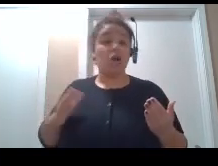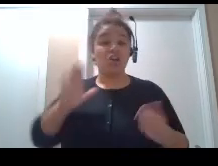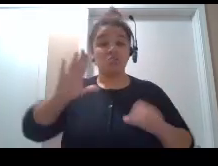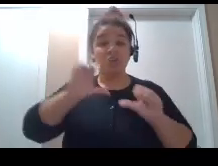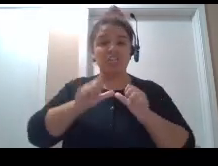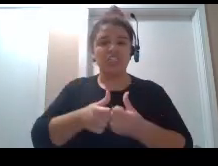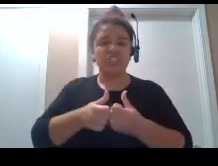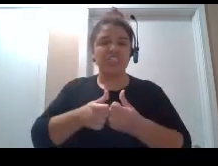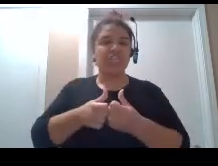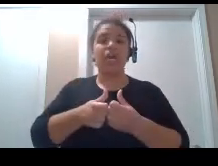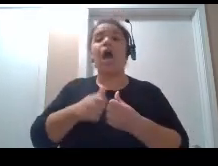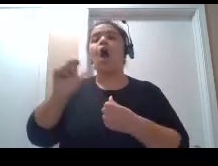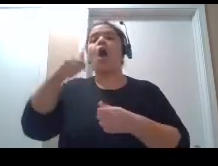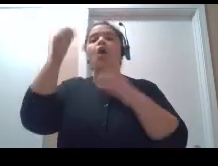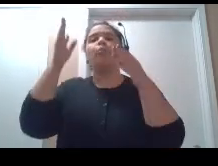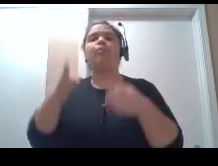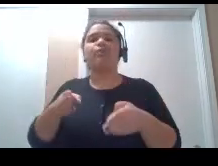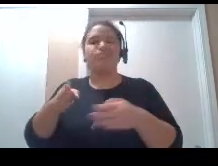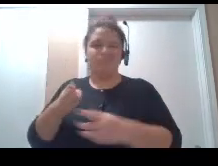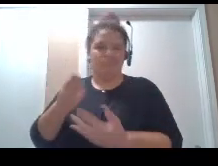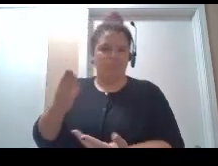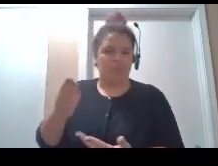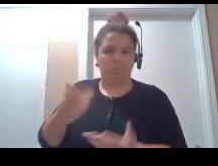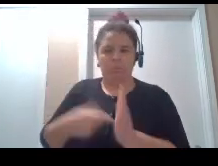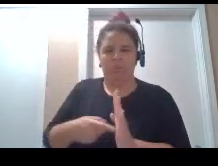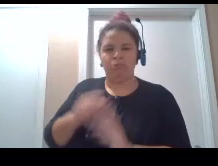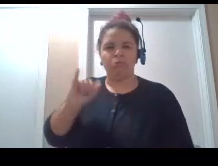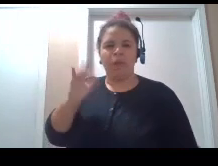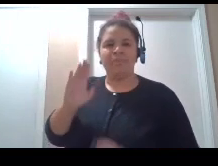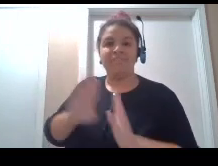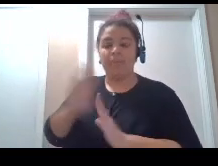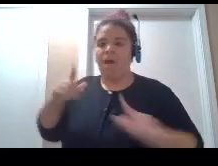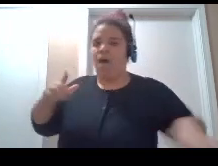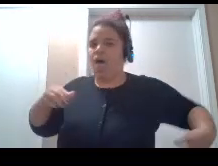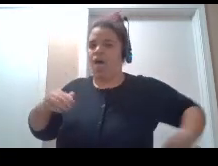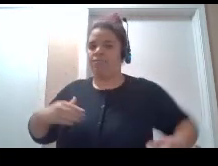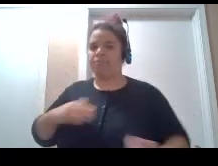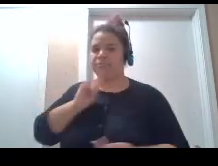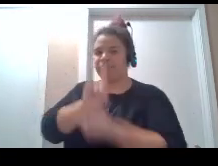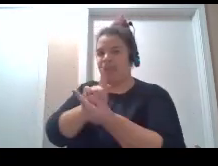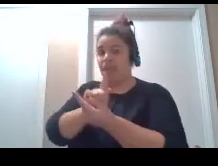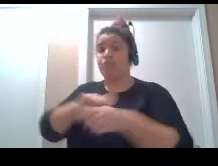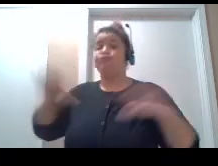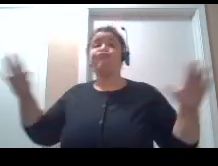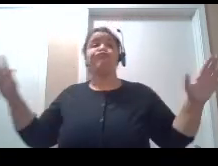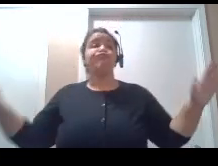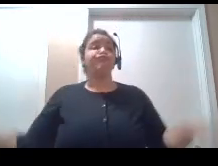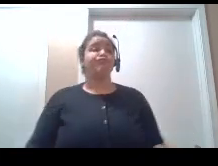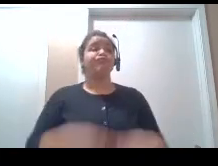know, for example, another job developer. This is particularly helpful if you are planning